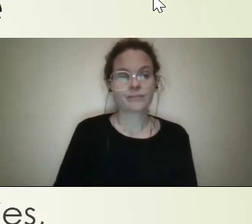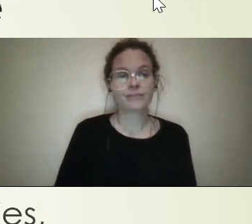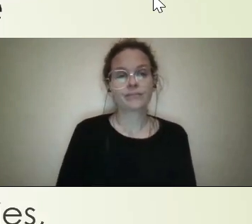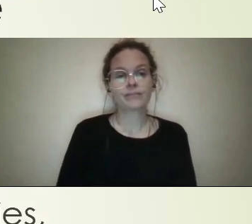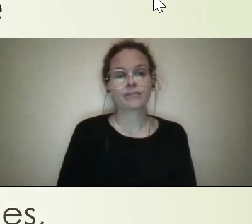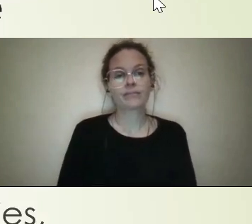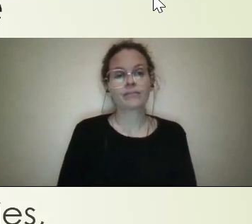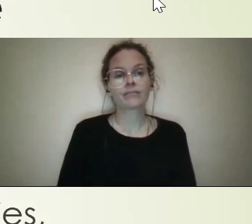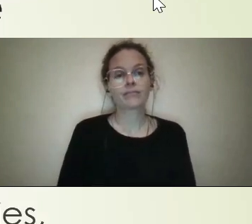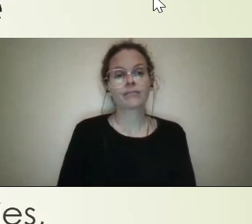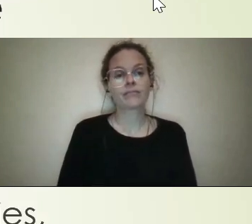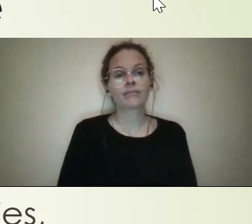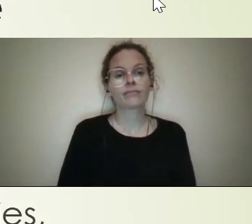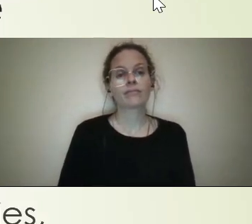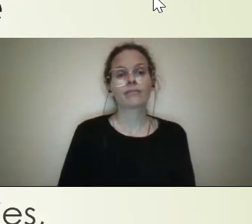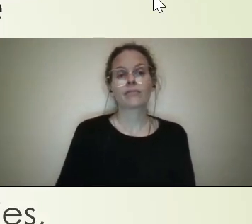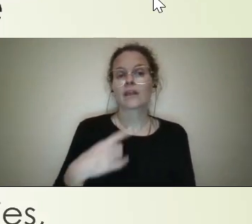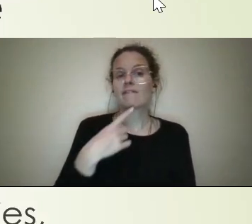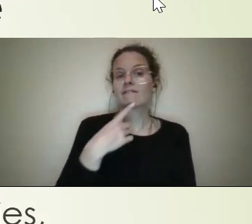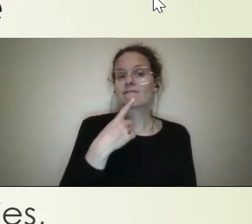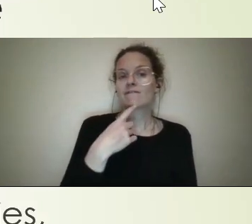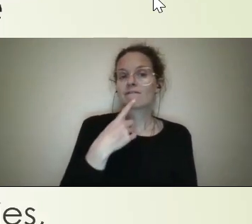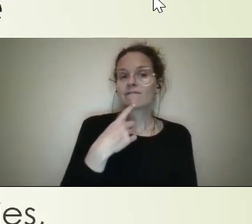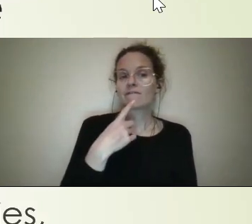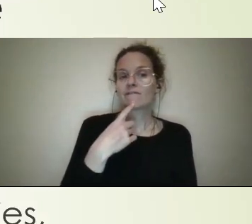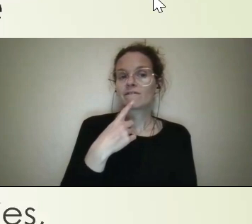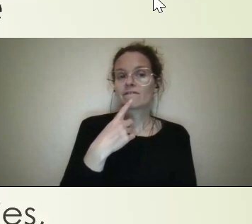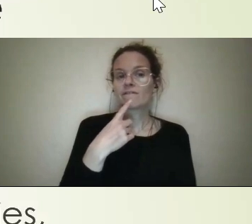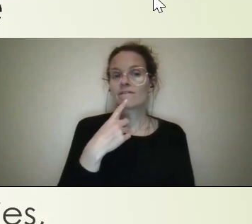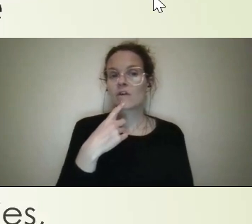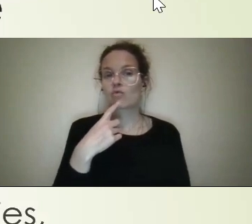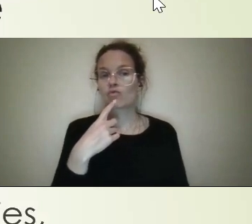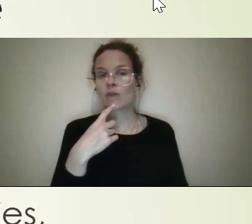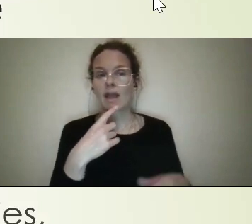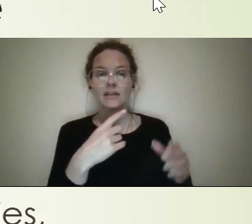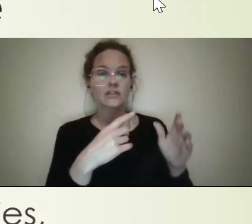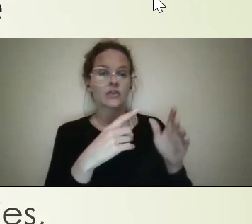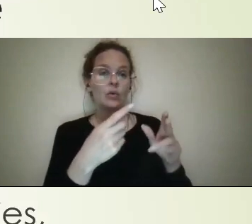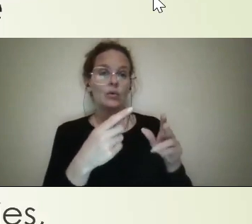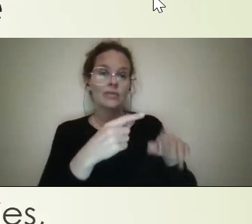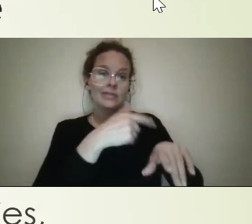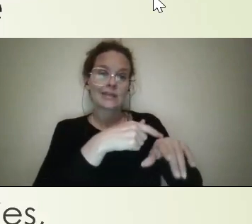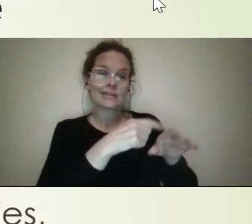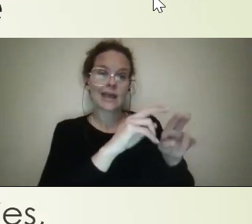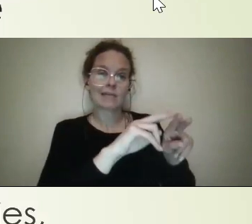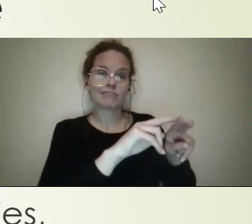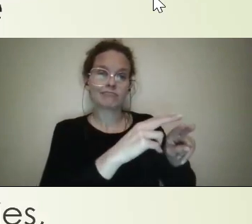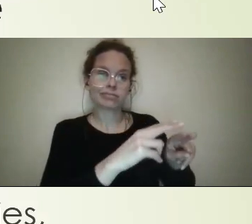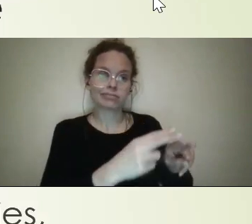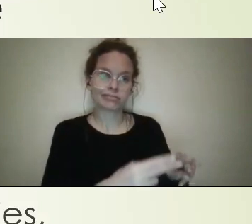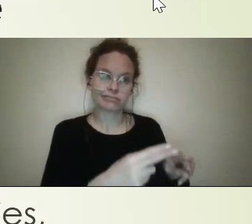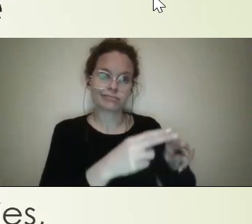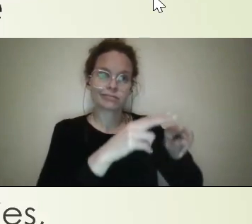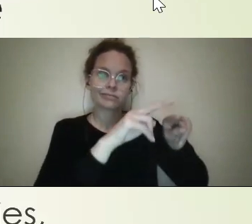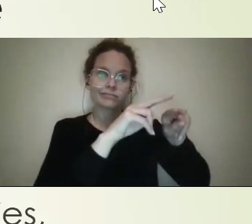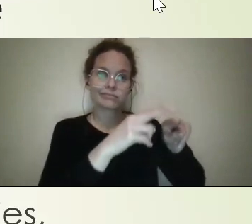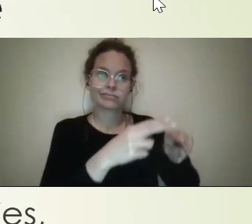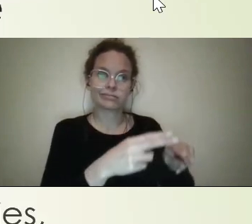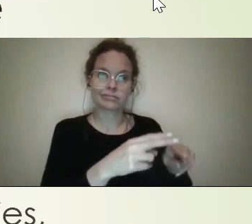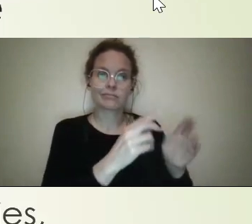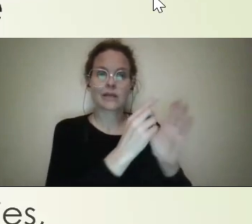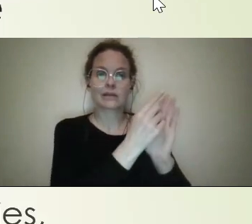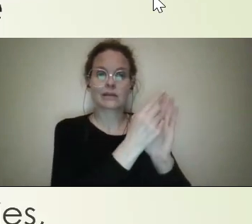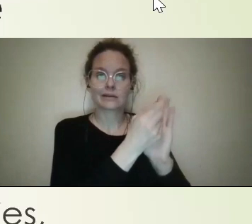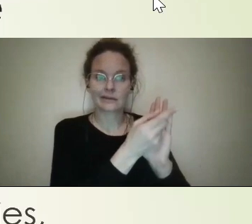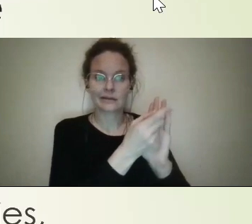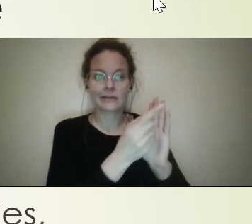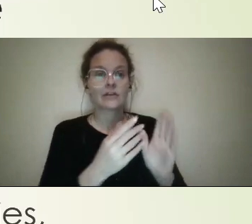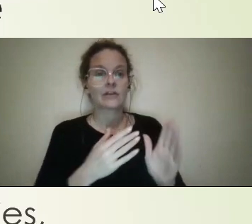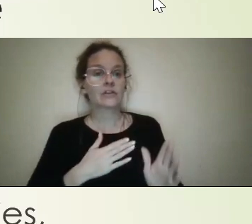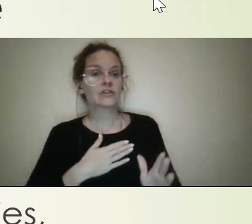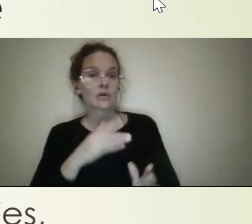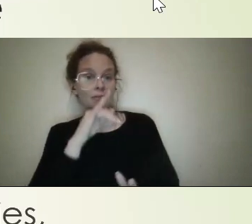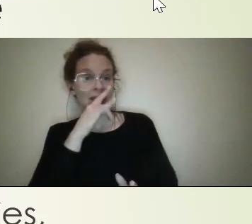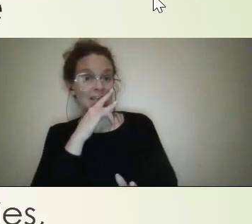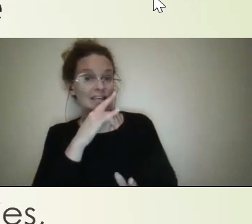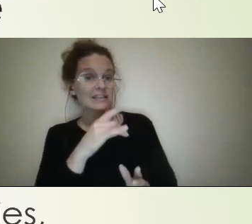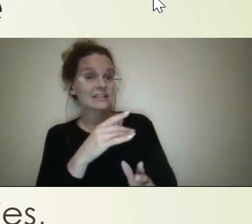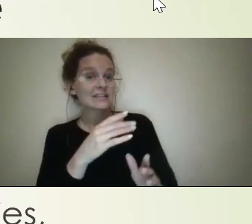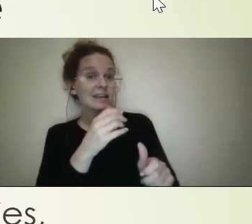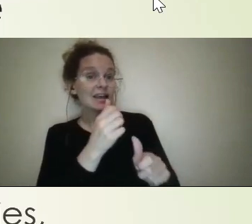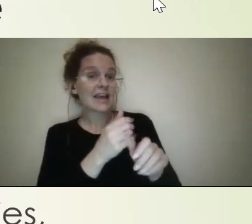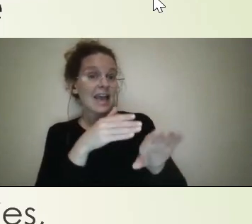have the red so you can see when the time is going up. So my kids required breaks after each task,